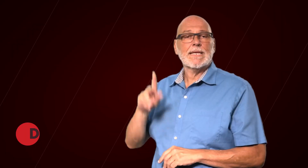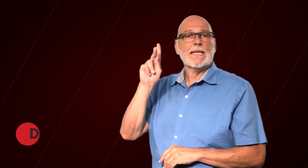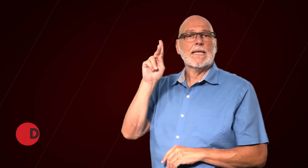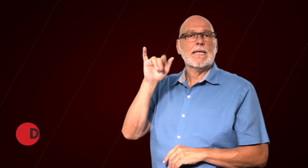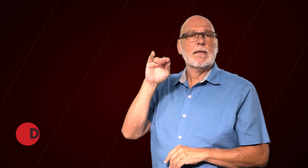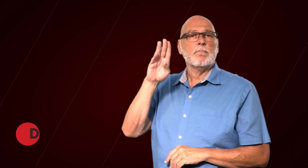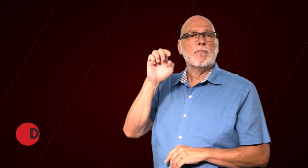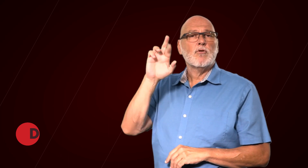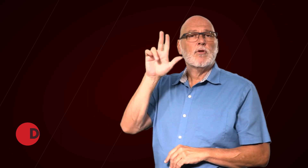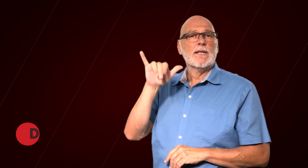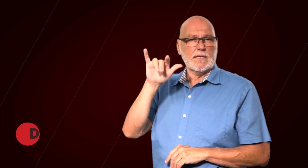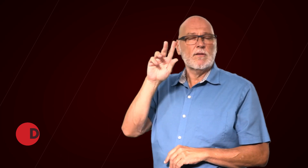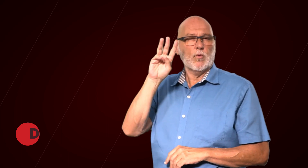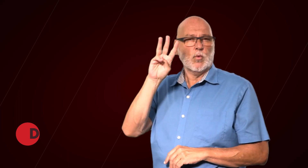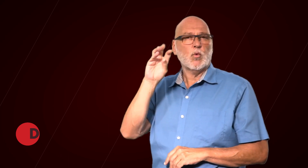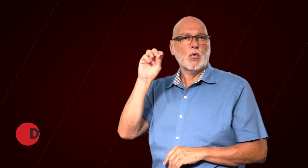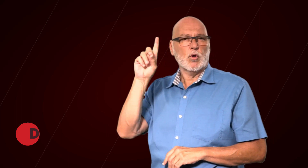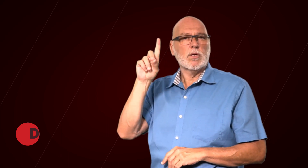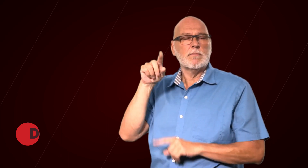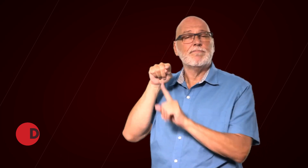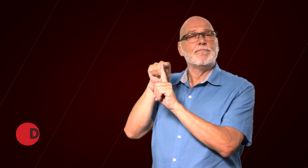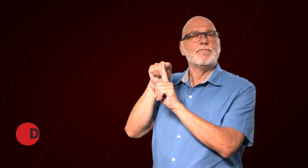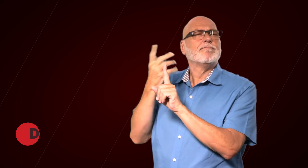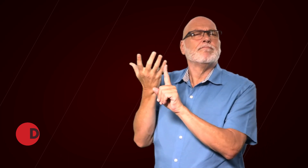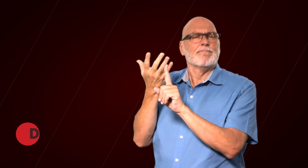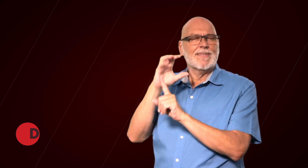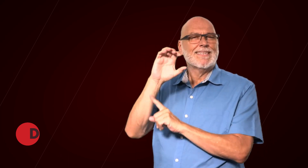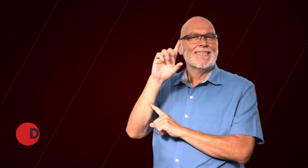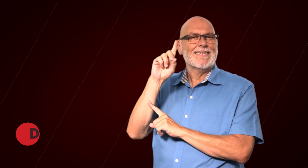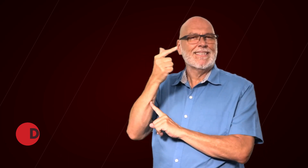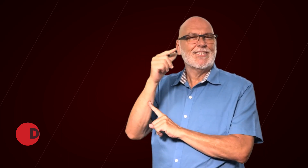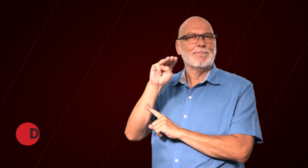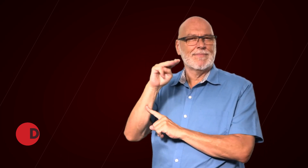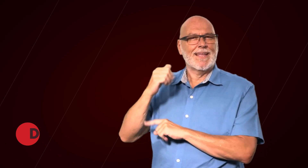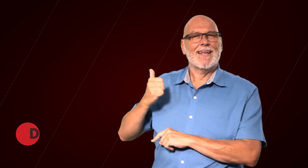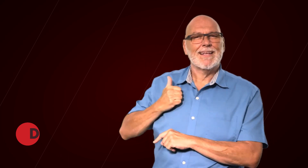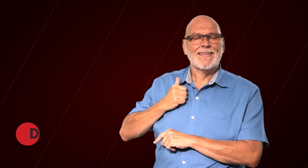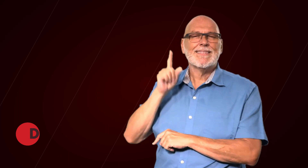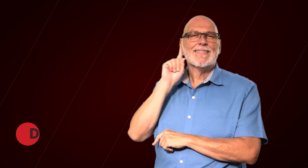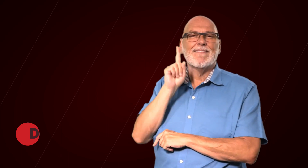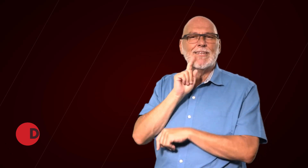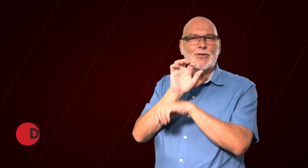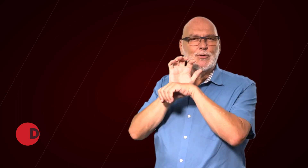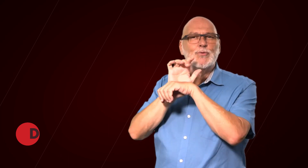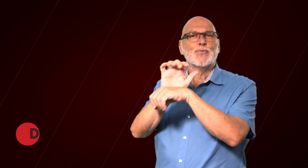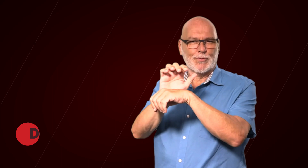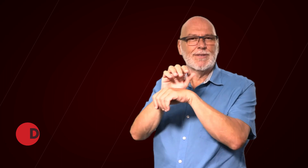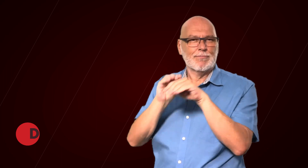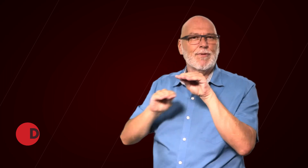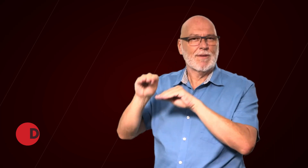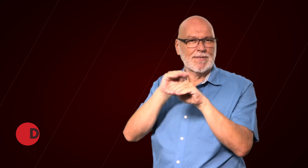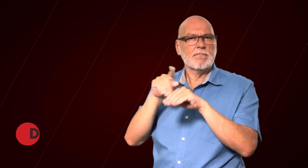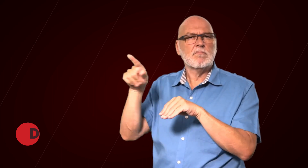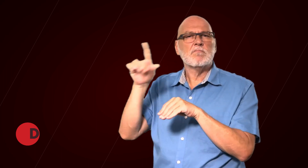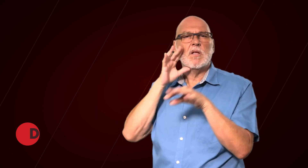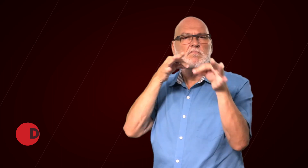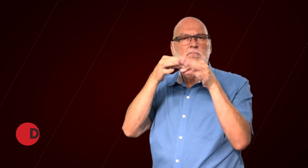[Anselmo]: Kimberly Wood at Canada Deaf Grassroots Movement will explain